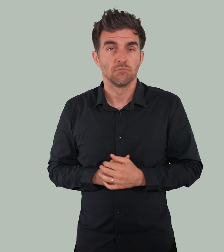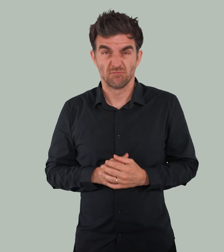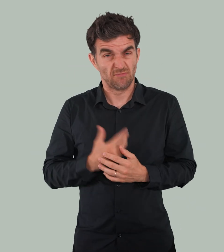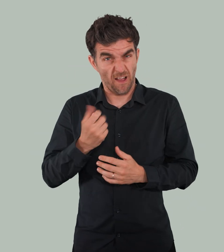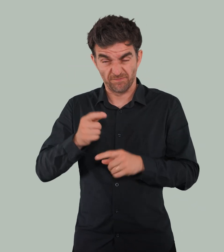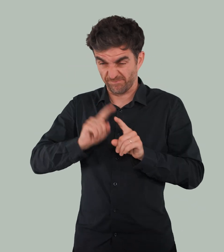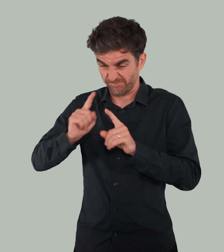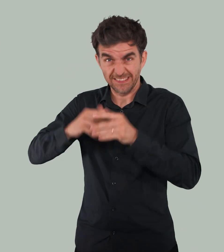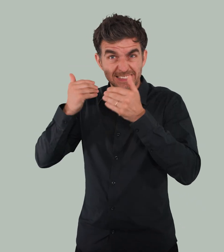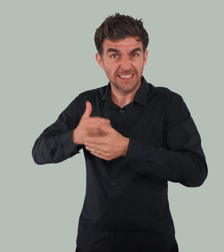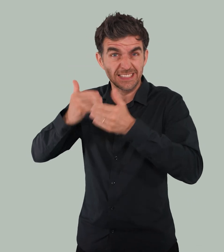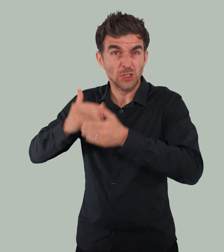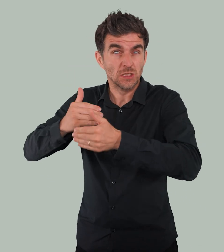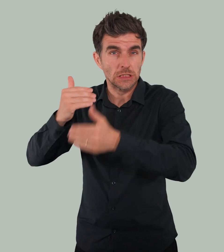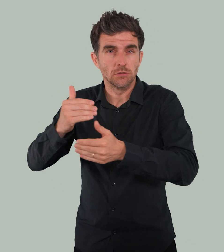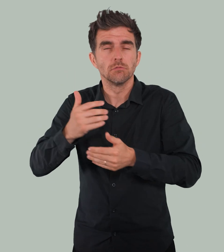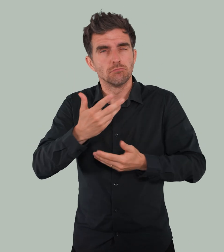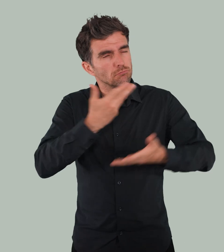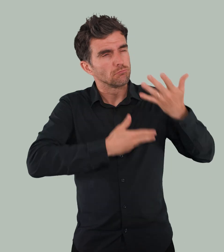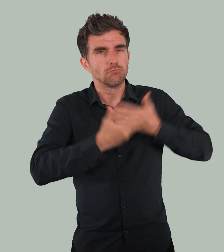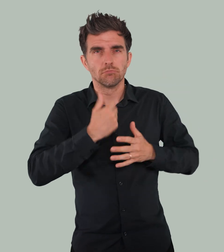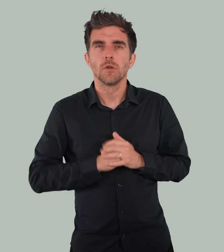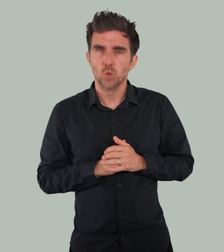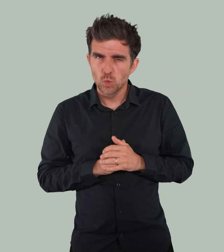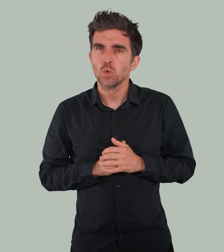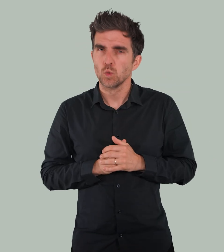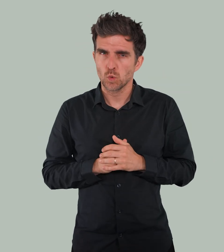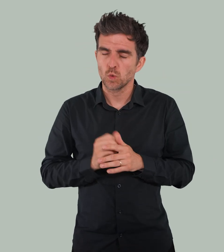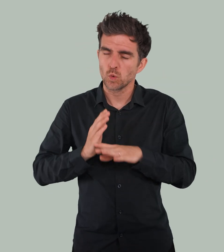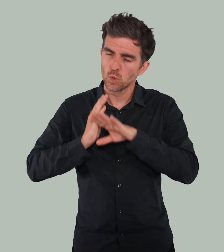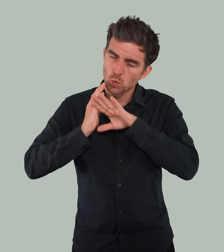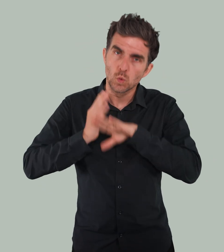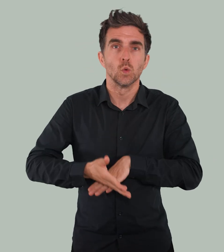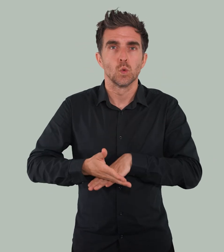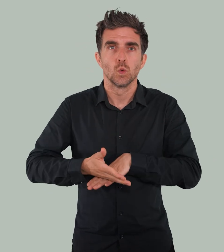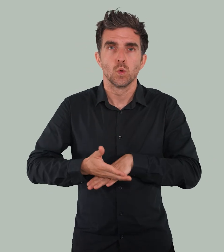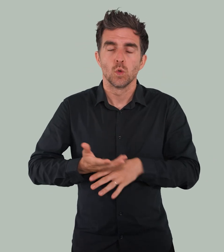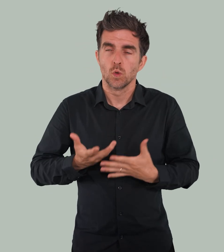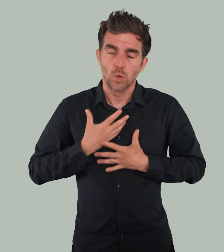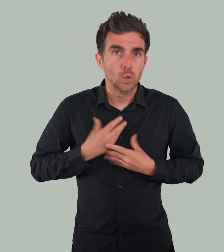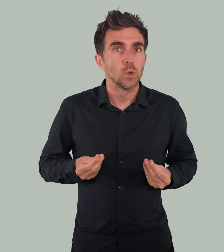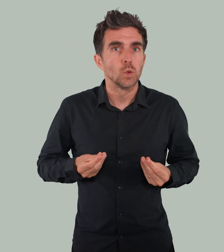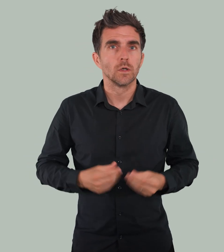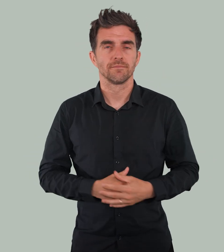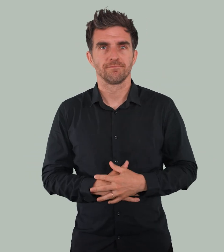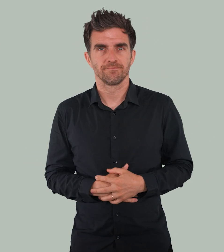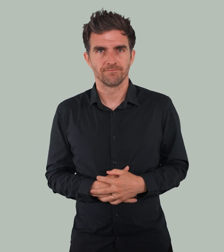Across these stages, the process is often described as involving a high level of effort.